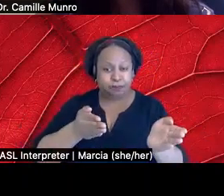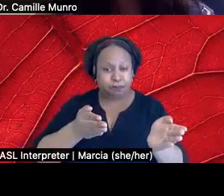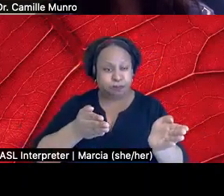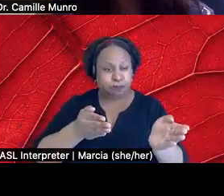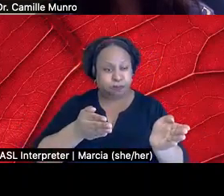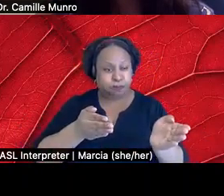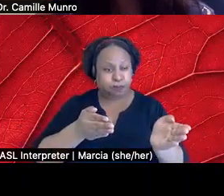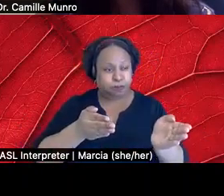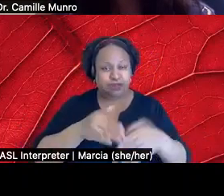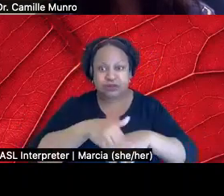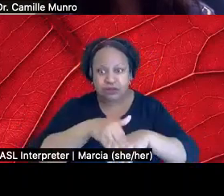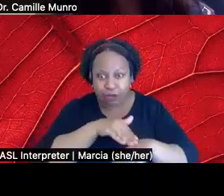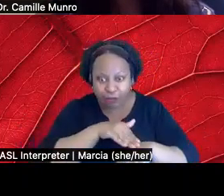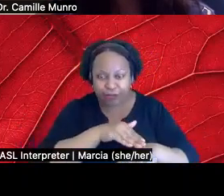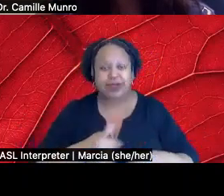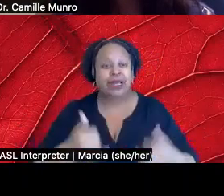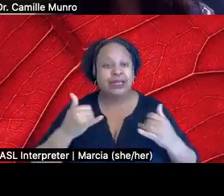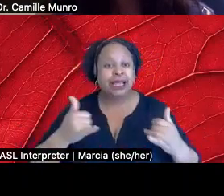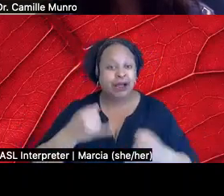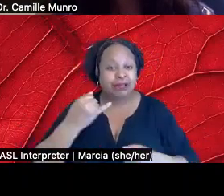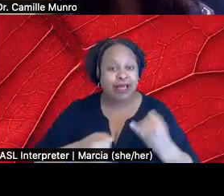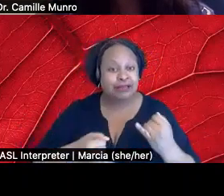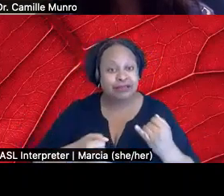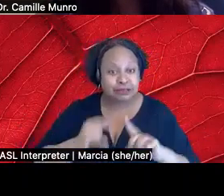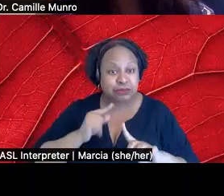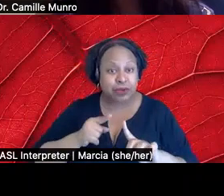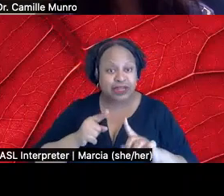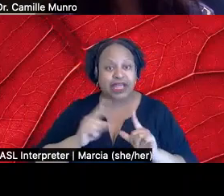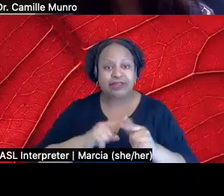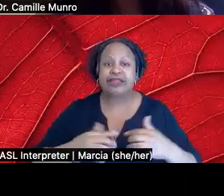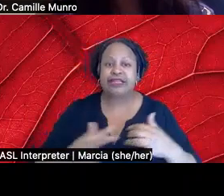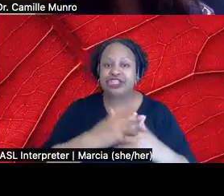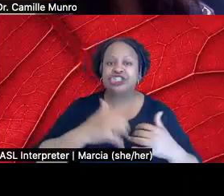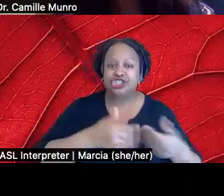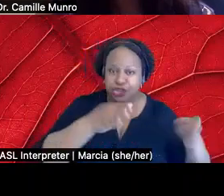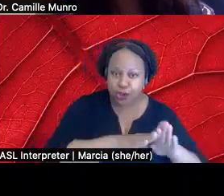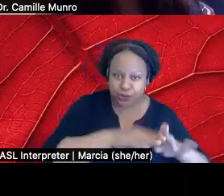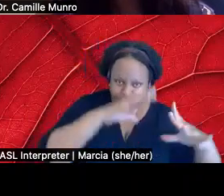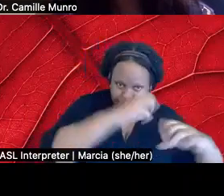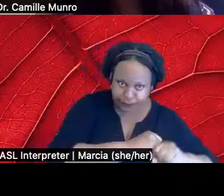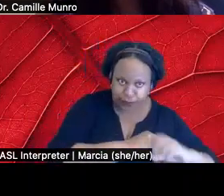And this is from Allison Leblovik. What about the entrance requirements for medical school?